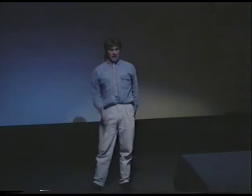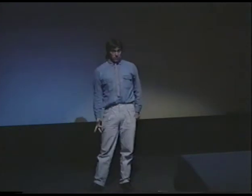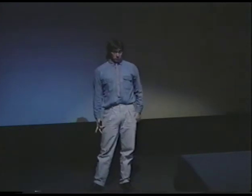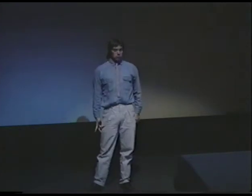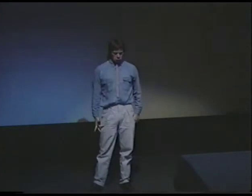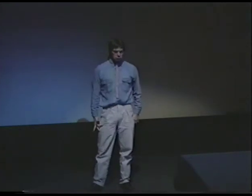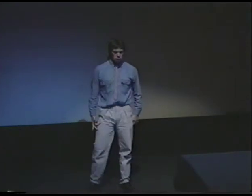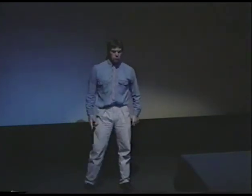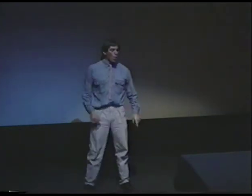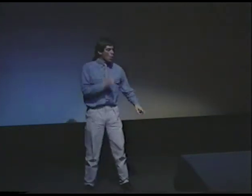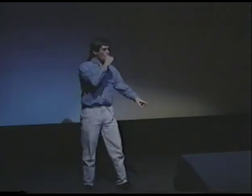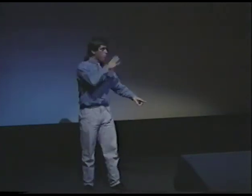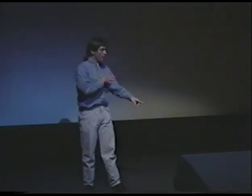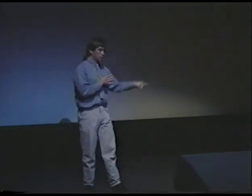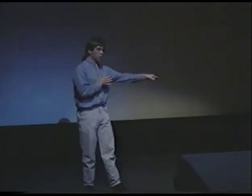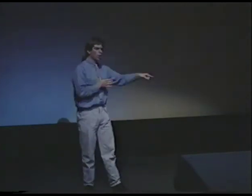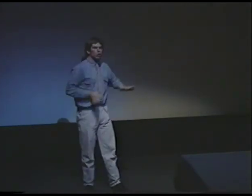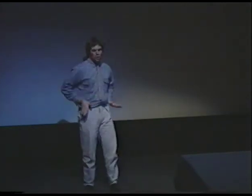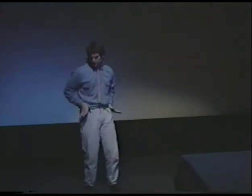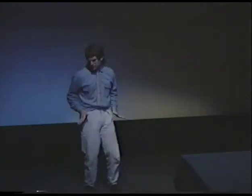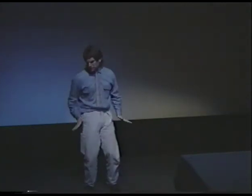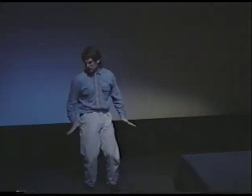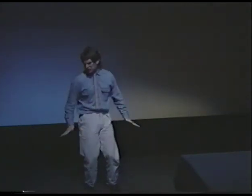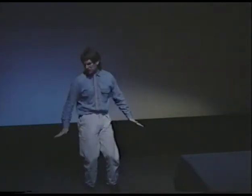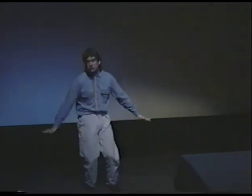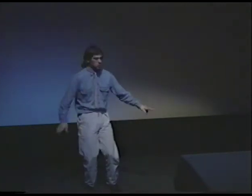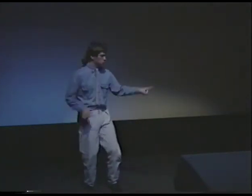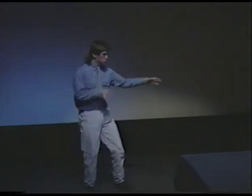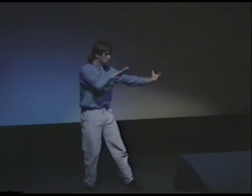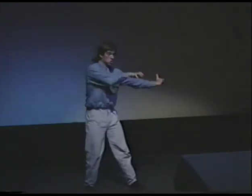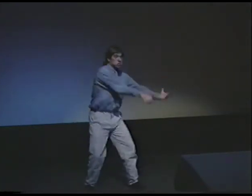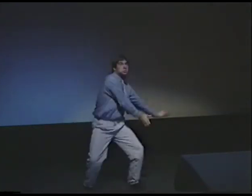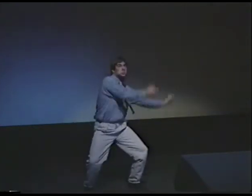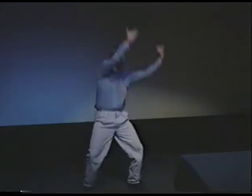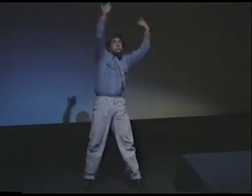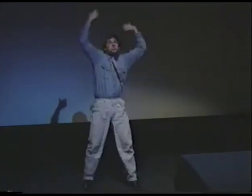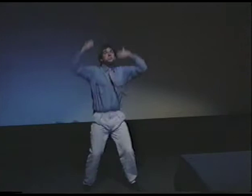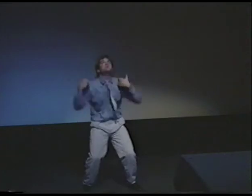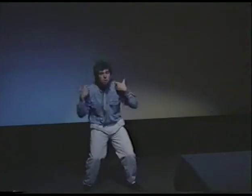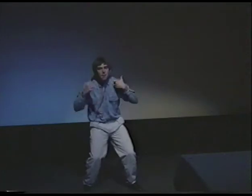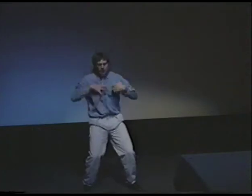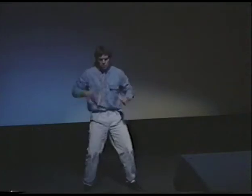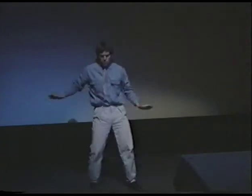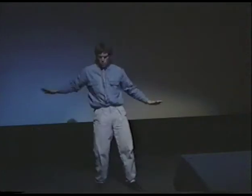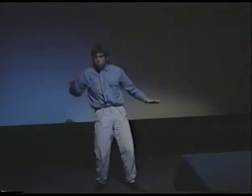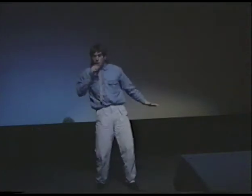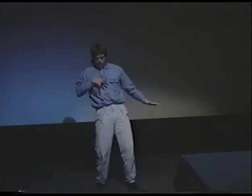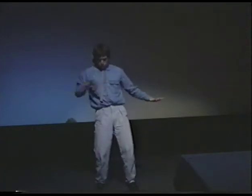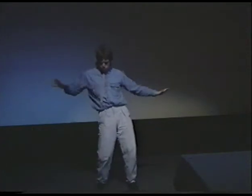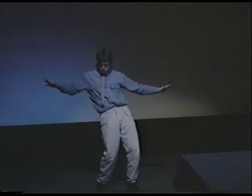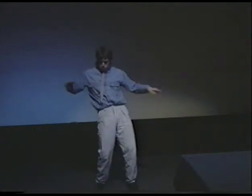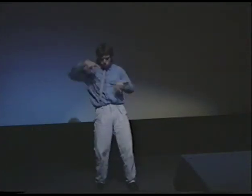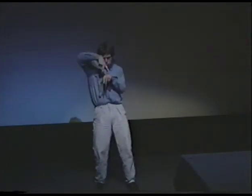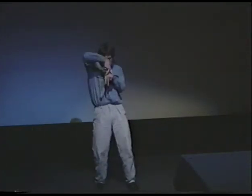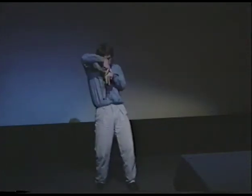And they had a man who was naked and a woman with a really long dress. And she sat on his shoulders so that it